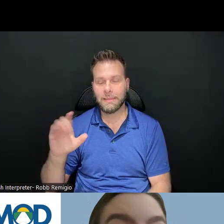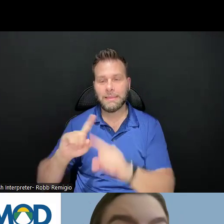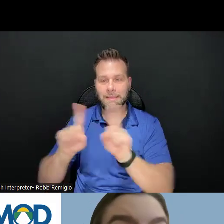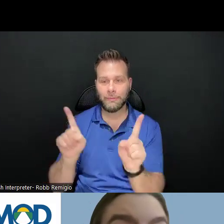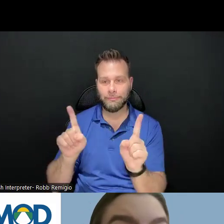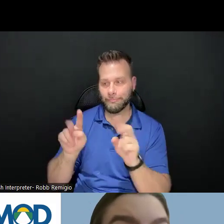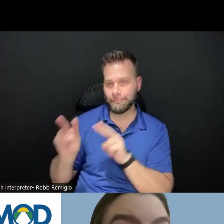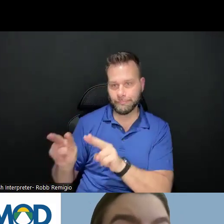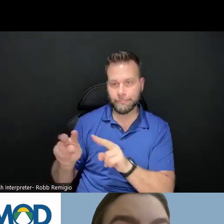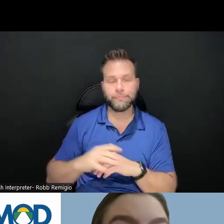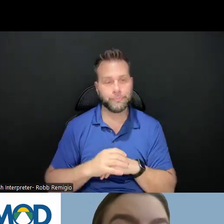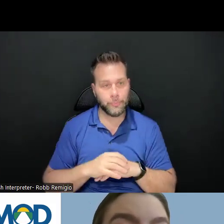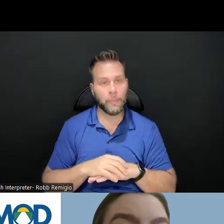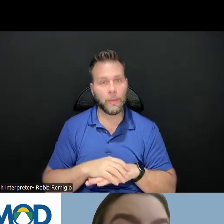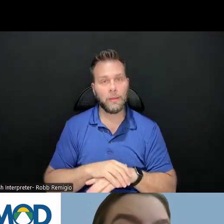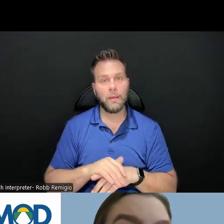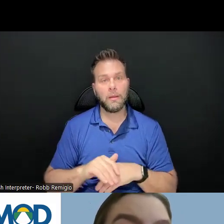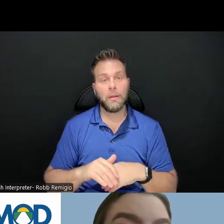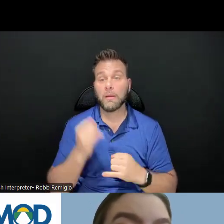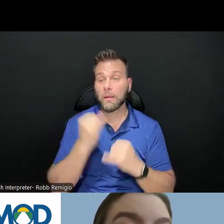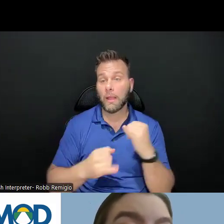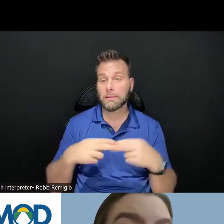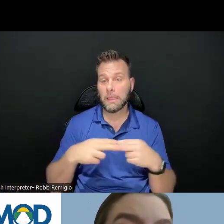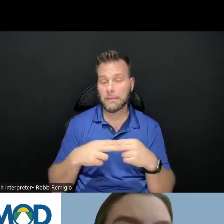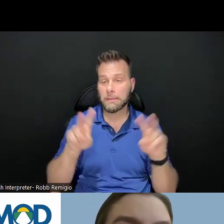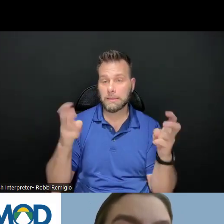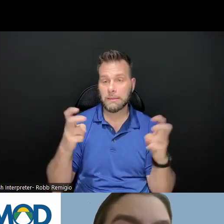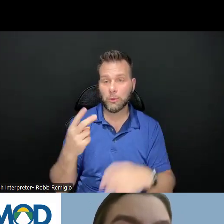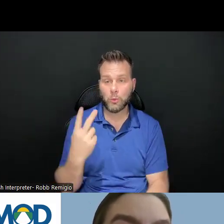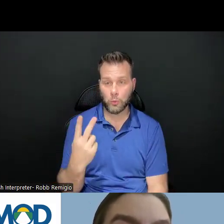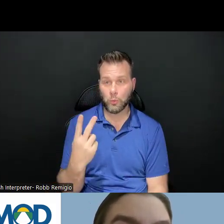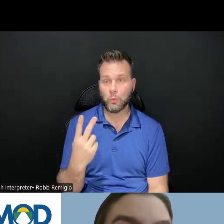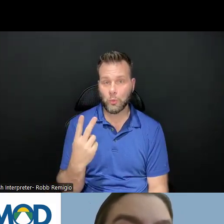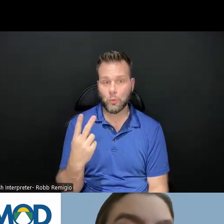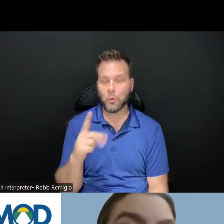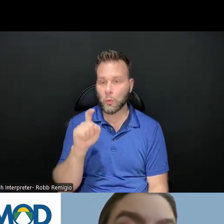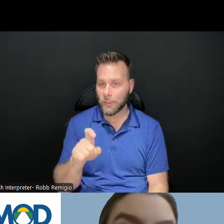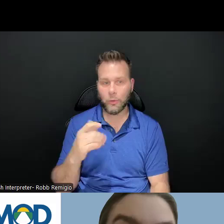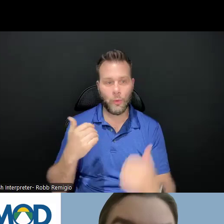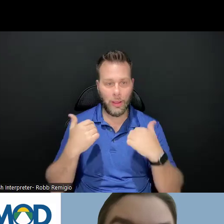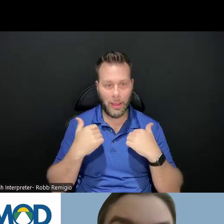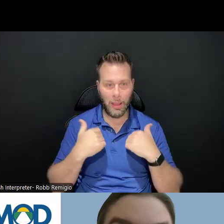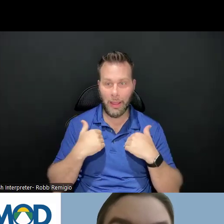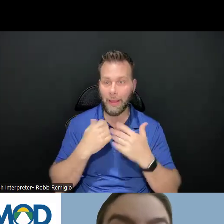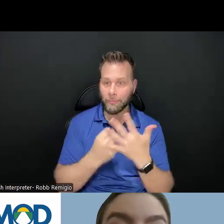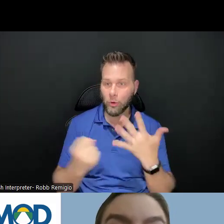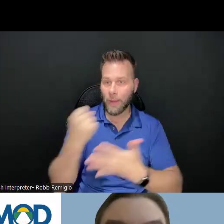differently in those situations. Finally, as I mentioned on the last slide, Title II entities do need to give primary